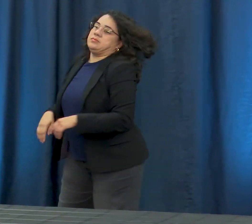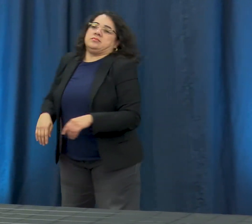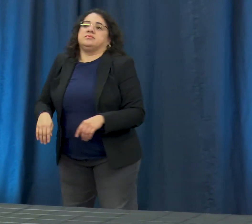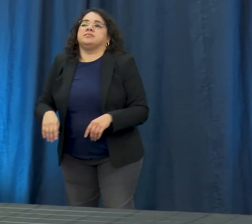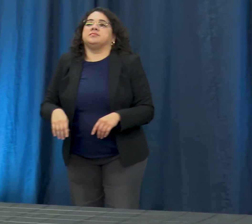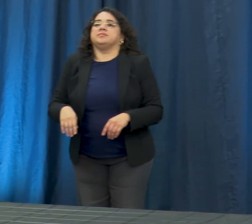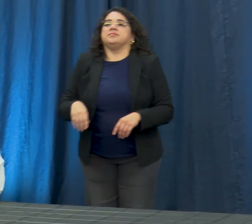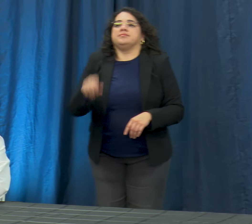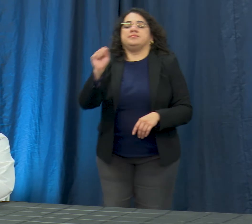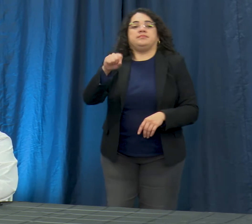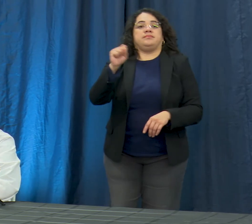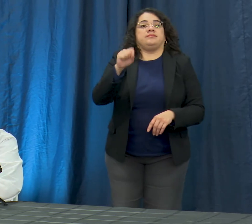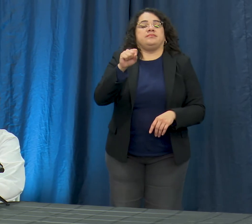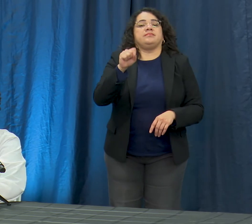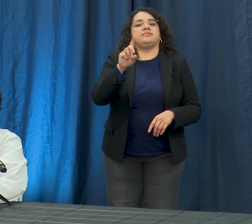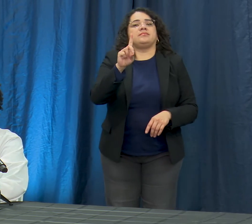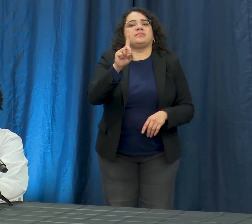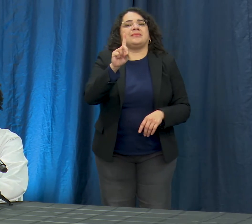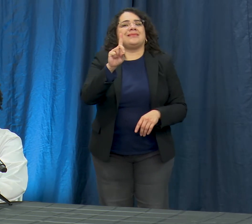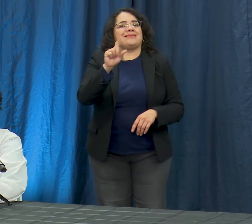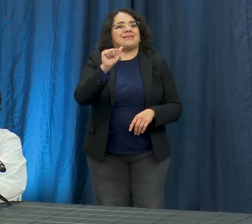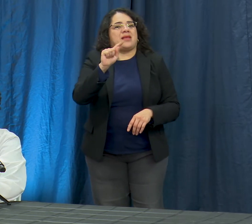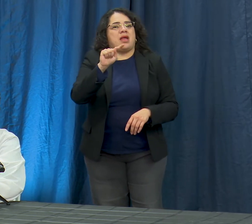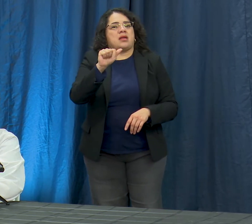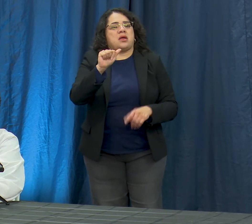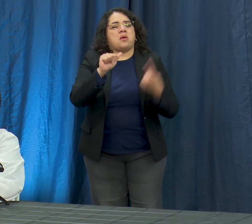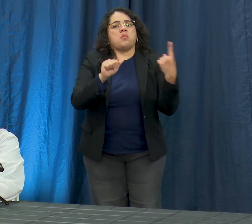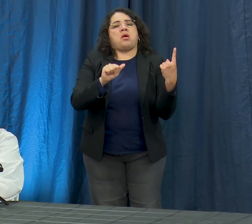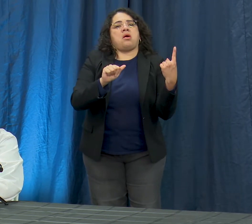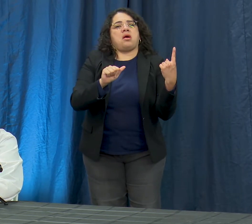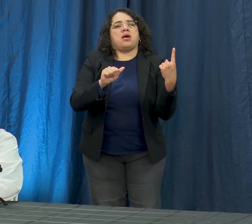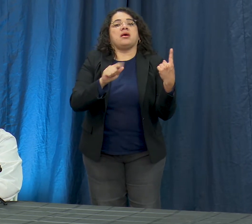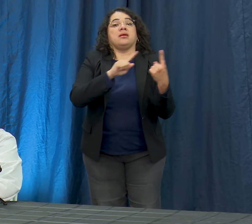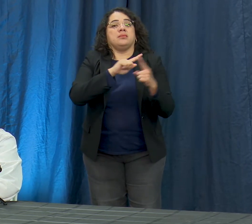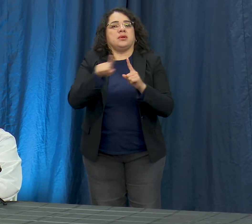wasn't like looking at the data as much it was looking at compliance and kind of